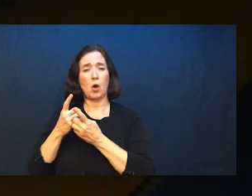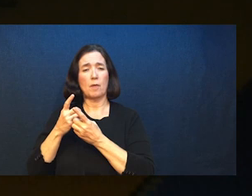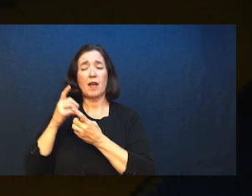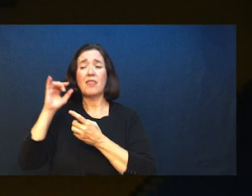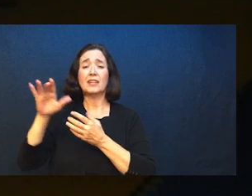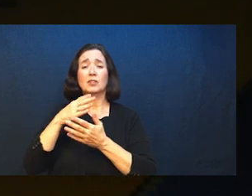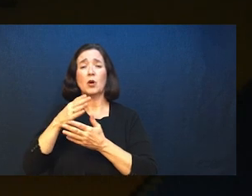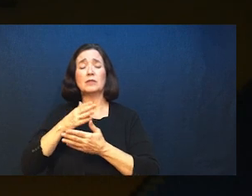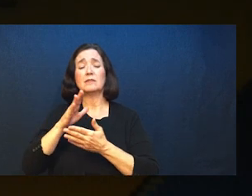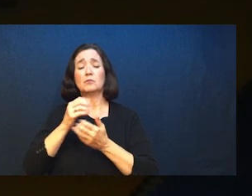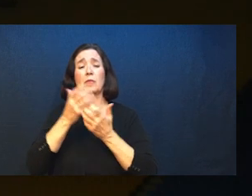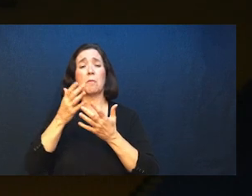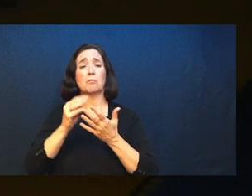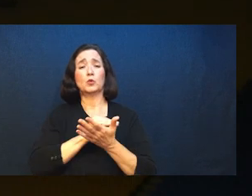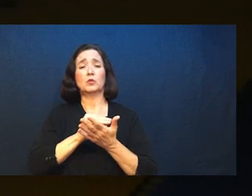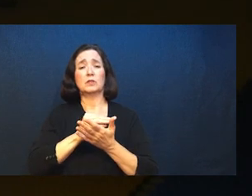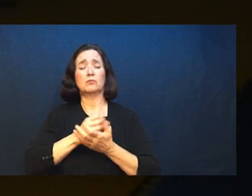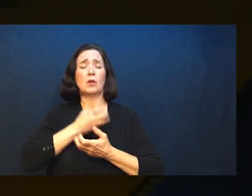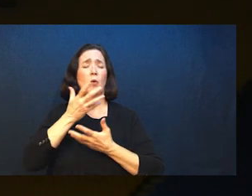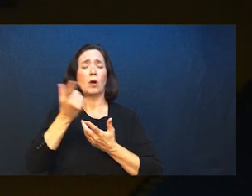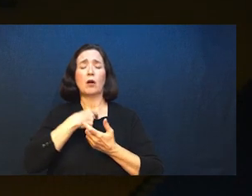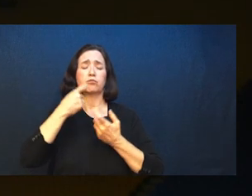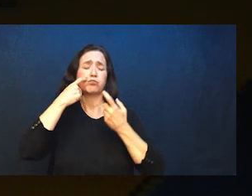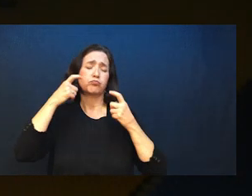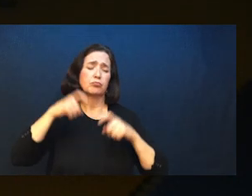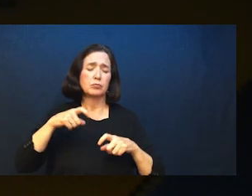That song performed acapella always brings tears to my eyes.